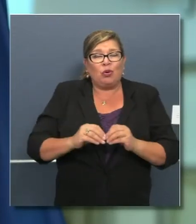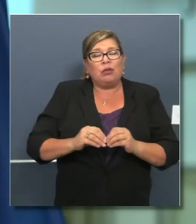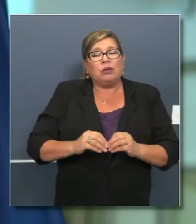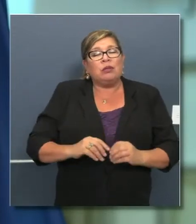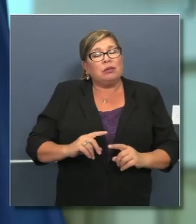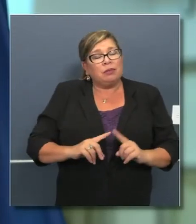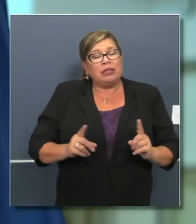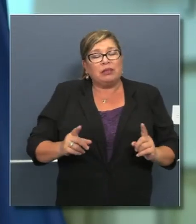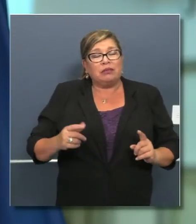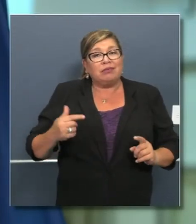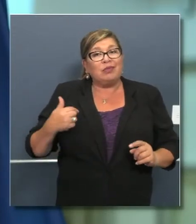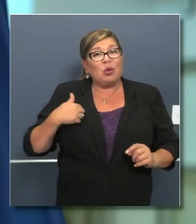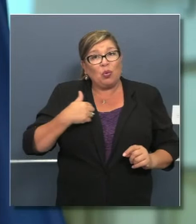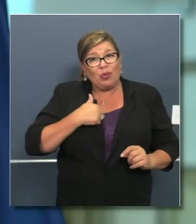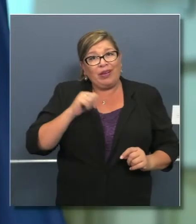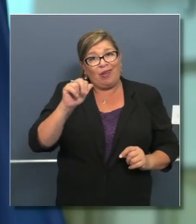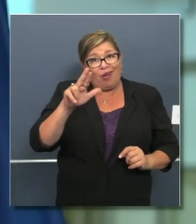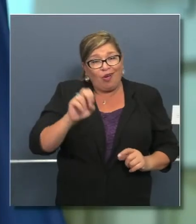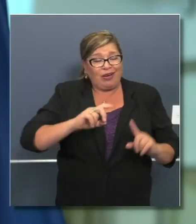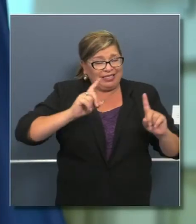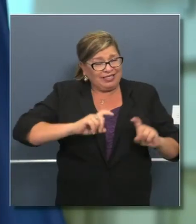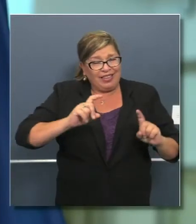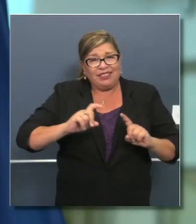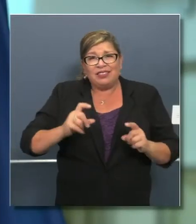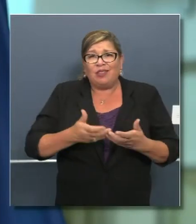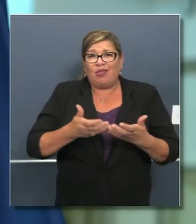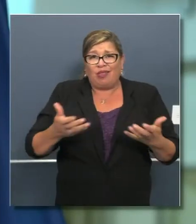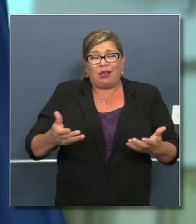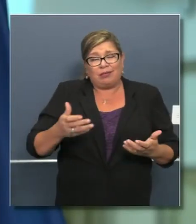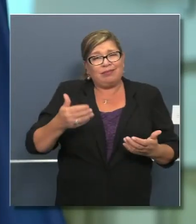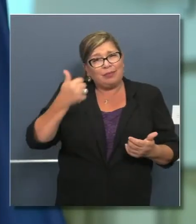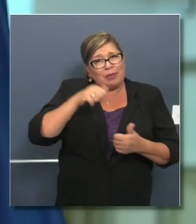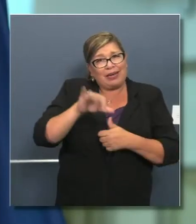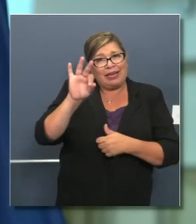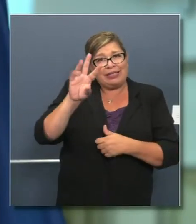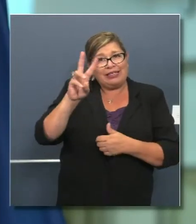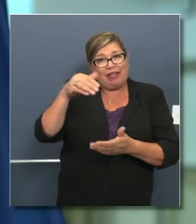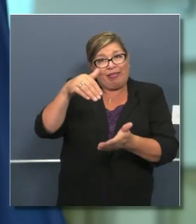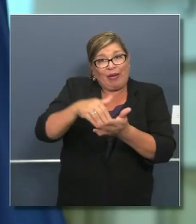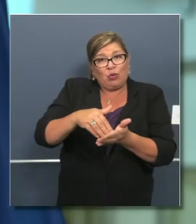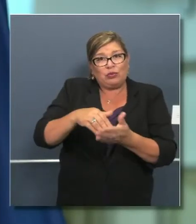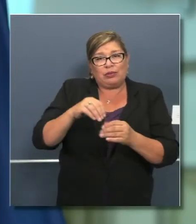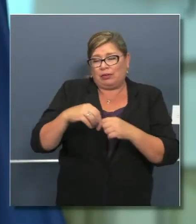ninety six thousand tests again the last reporting period but we have you're right more work to do I